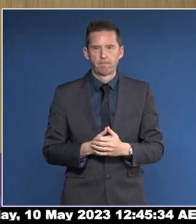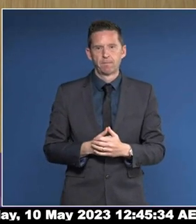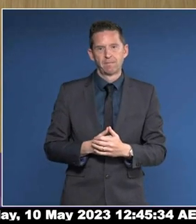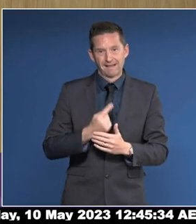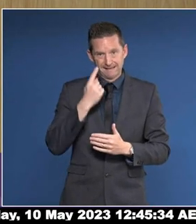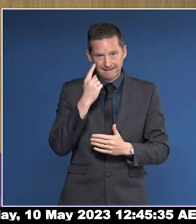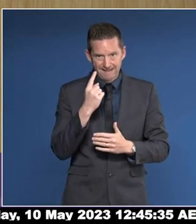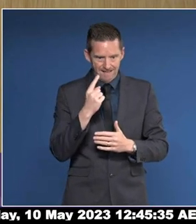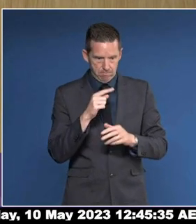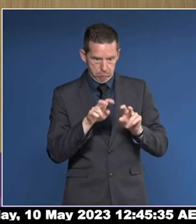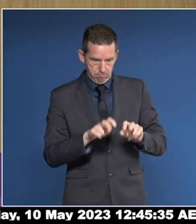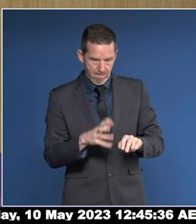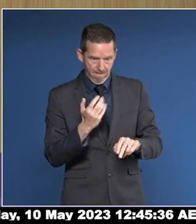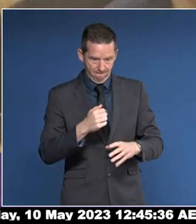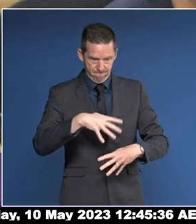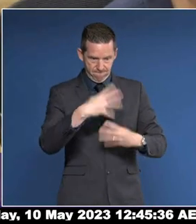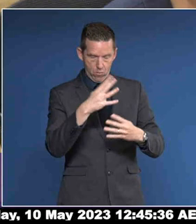recorded in your table a Crime Stoppers report.